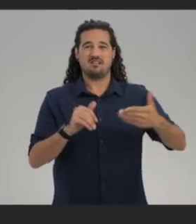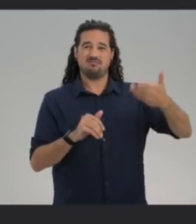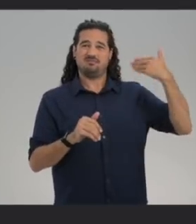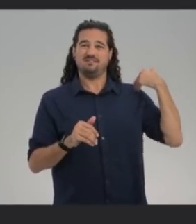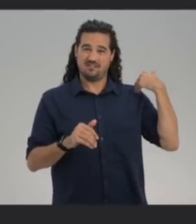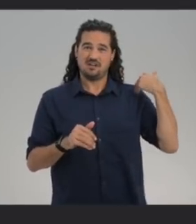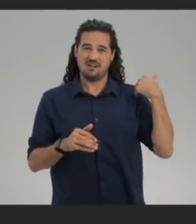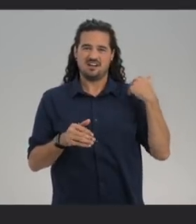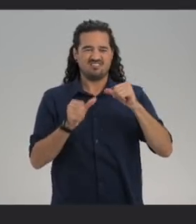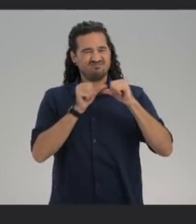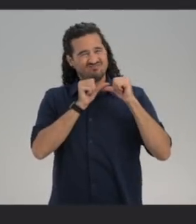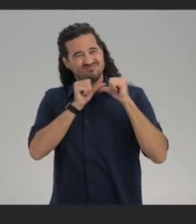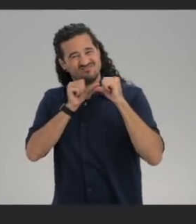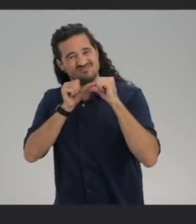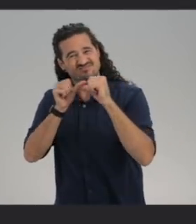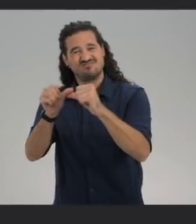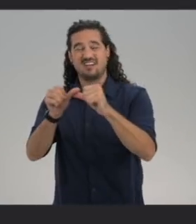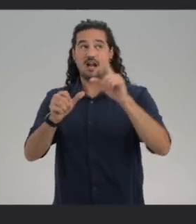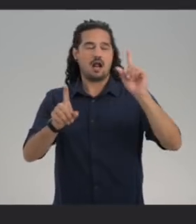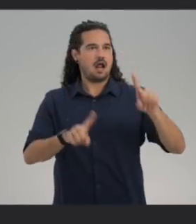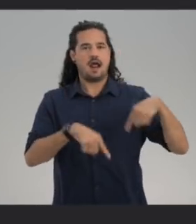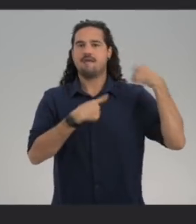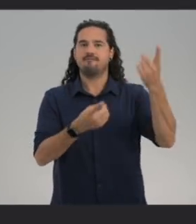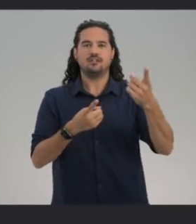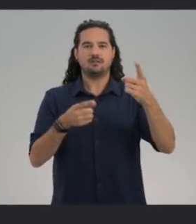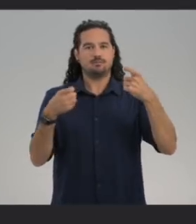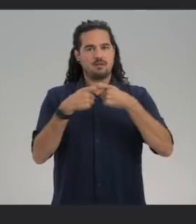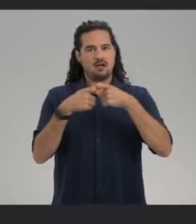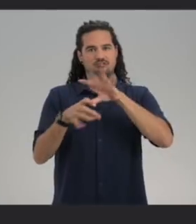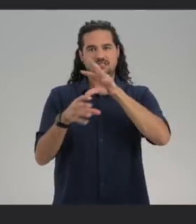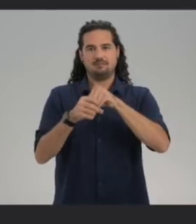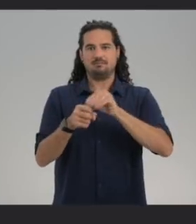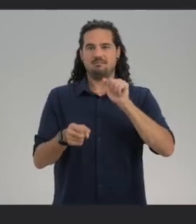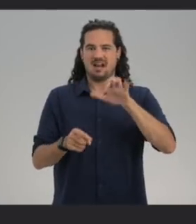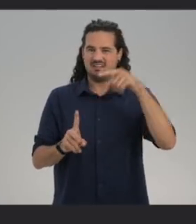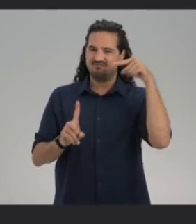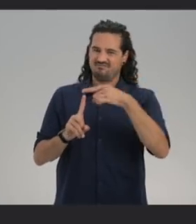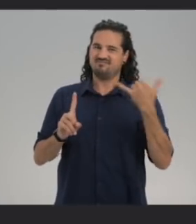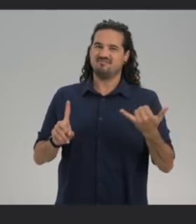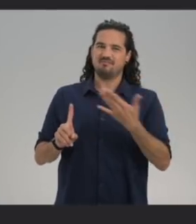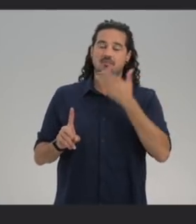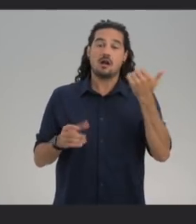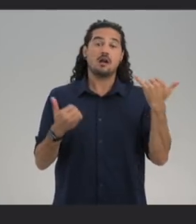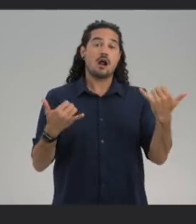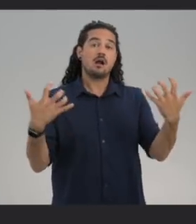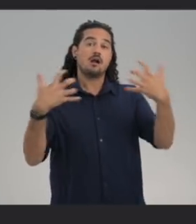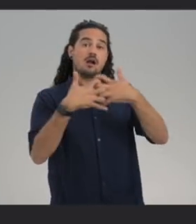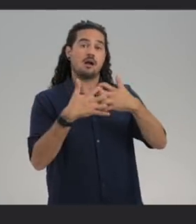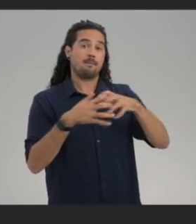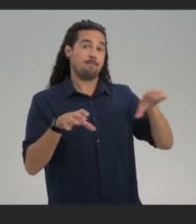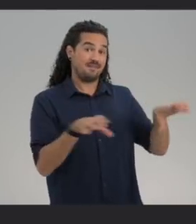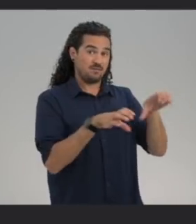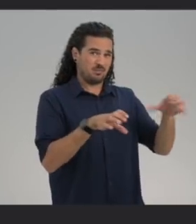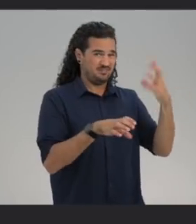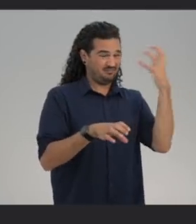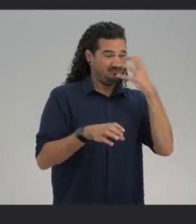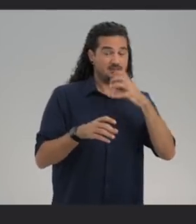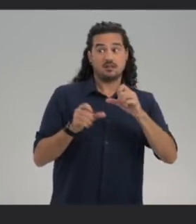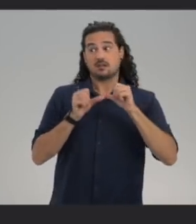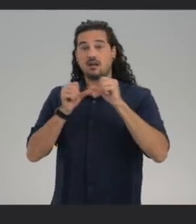And that's the longest battery life ever in a Mac. And with this combination of performance and awesome battery life,